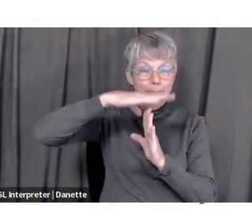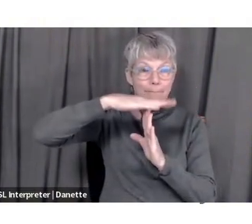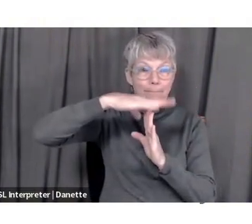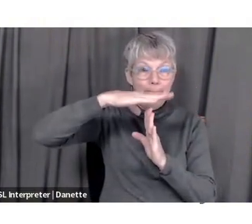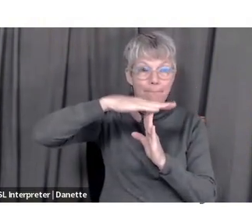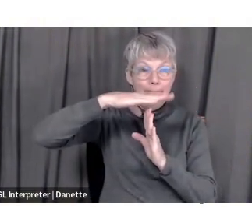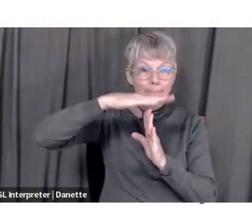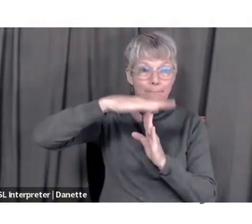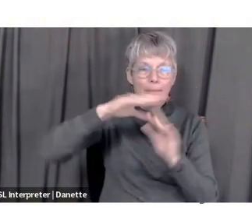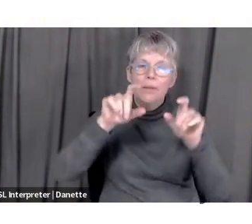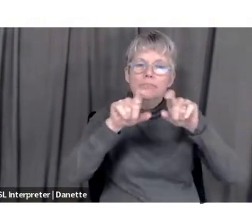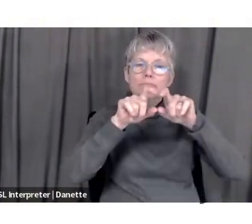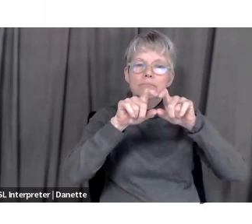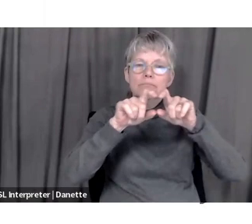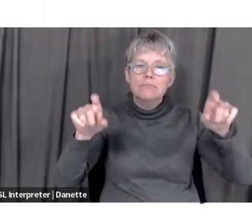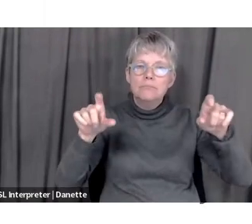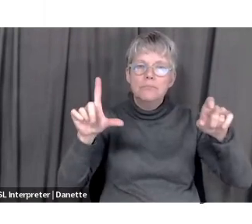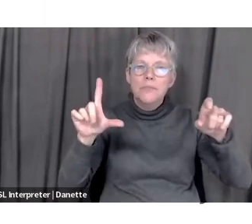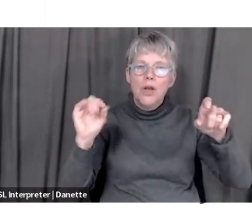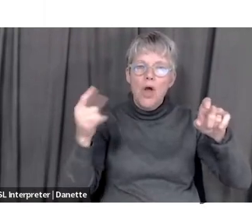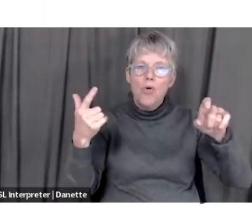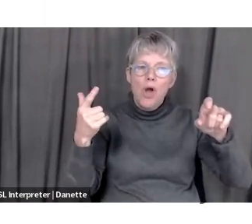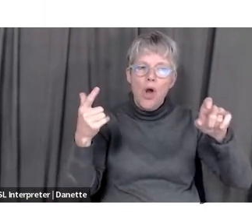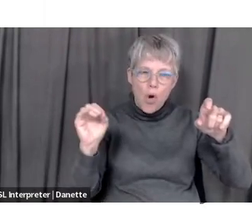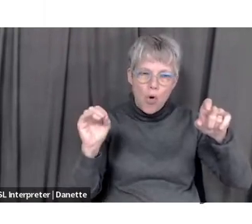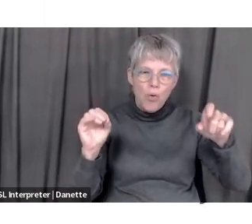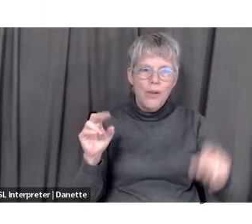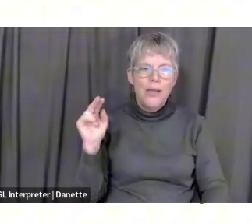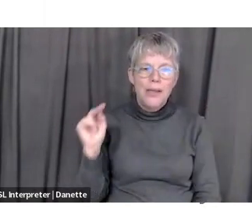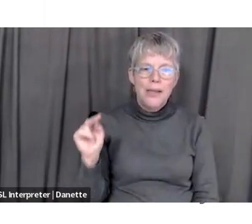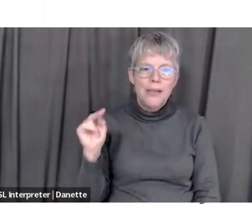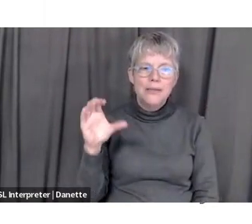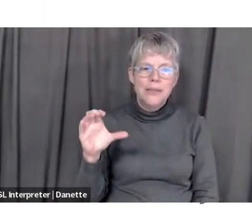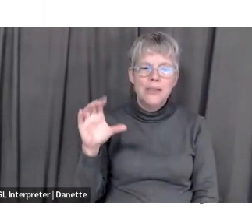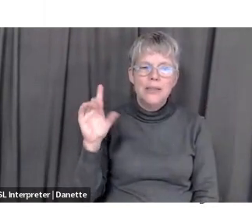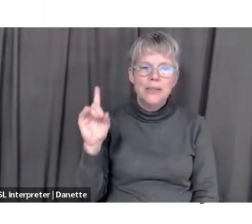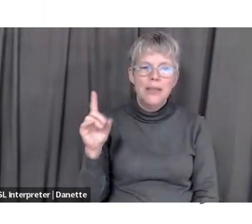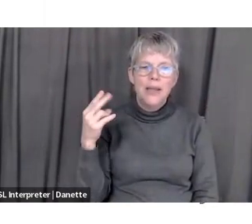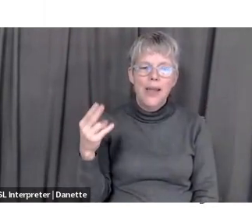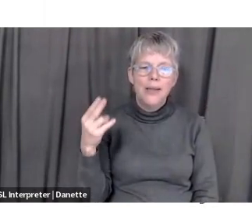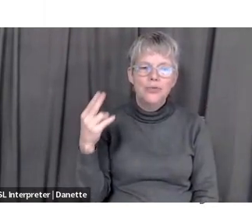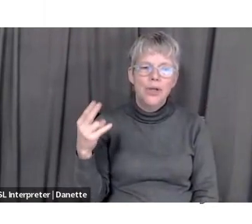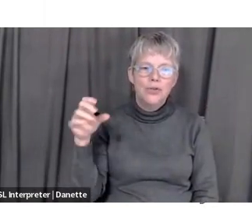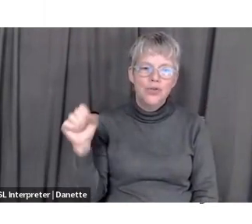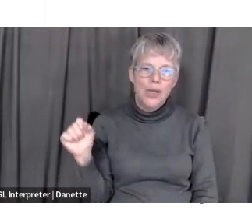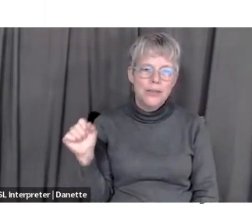So at the top, you can see here that there is a logo. This is the NCDHHS logo that has been added.